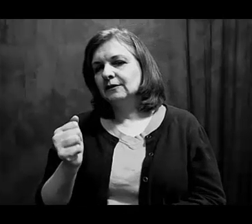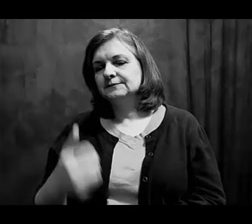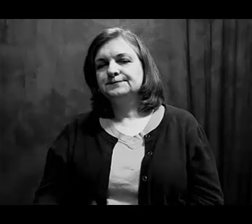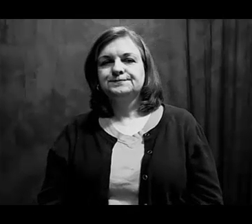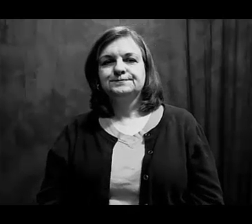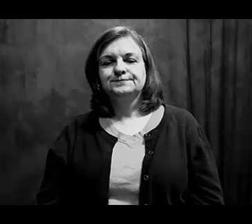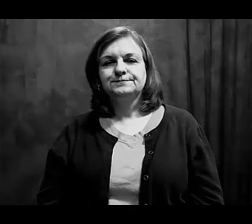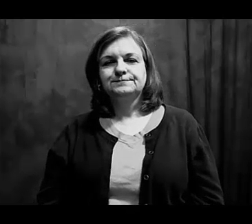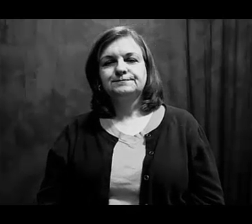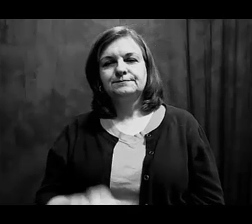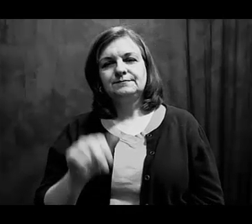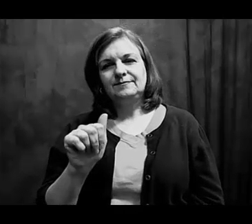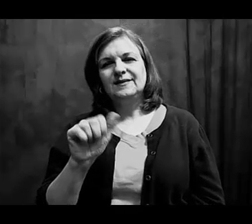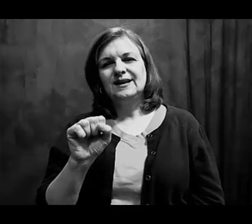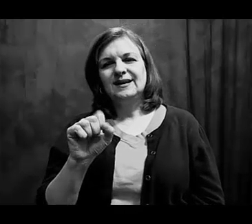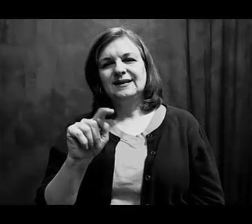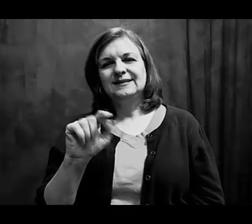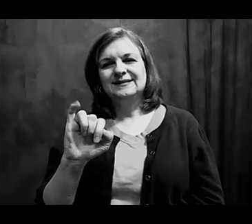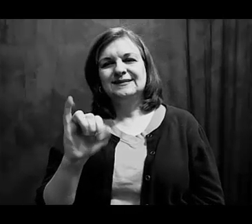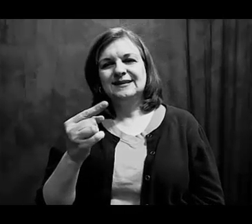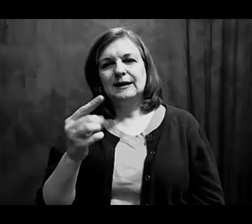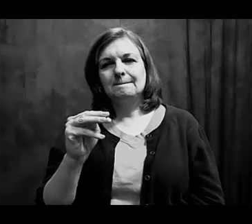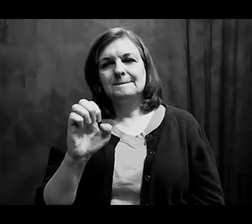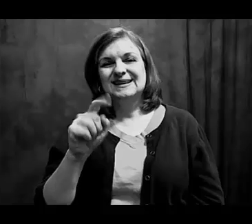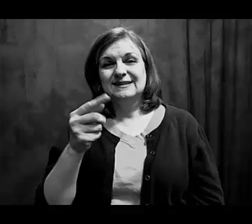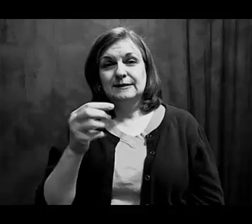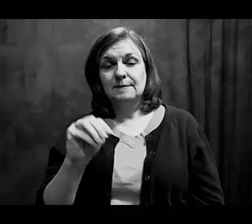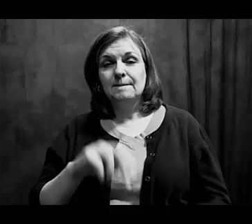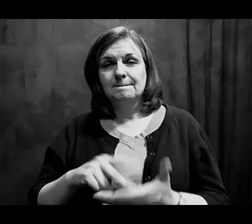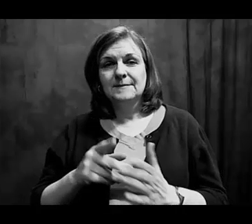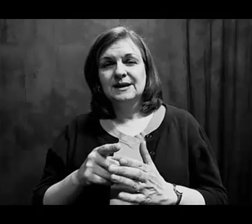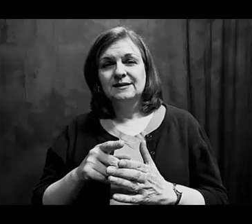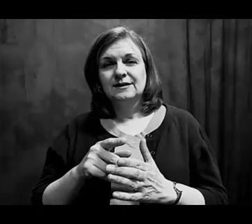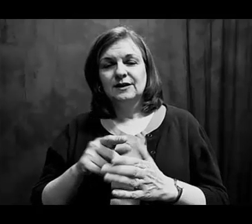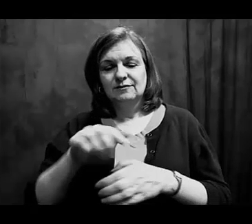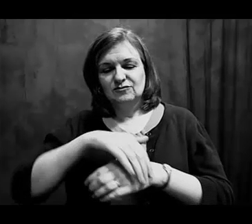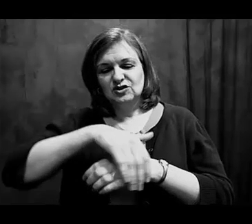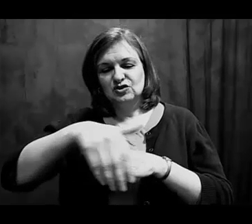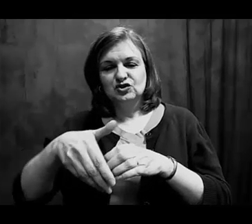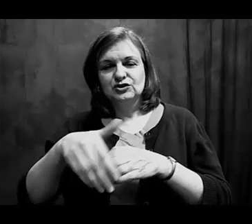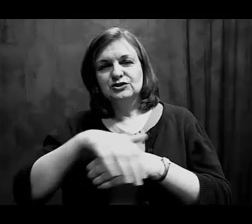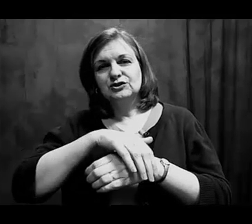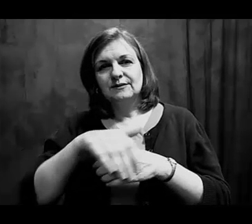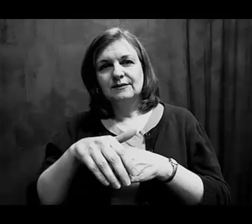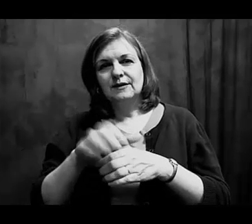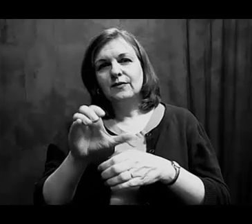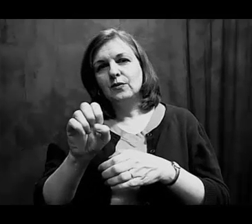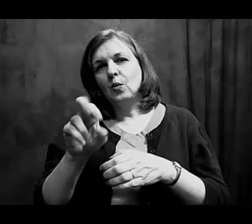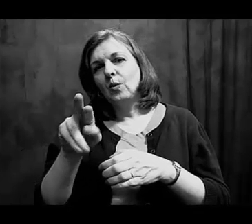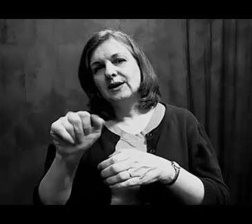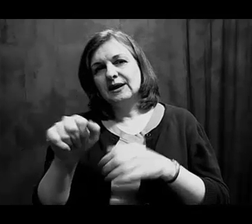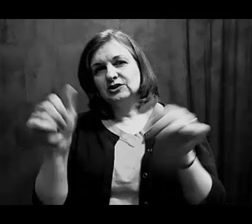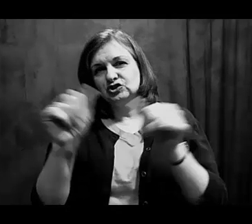astigmatism as we mentioned changes in your lens shape or your cornea shape